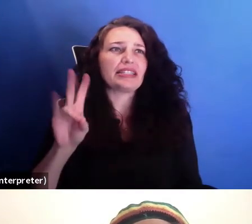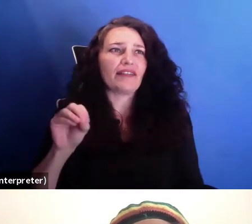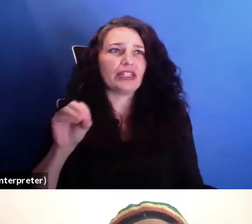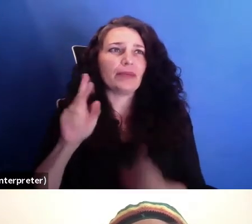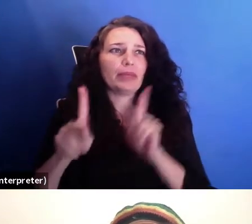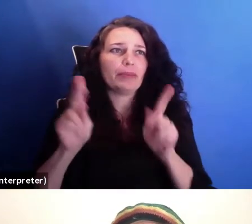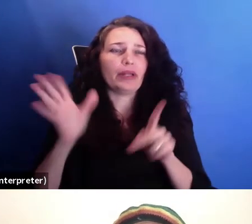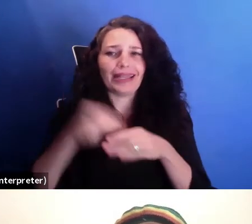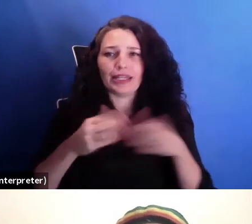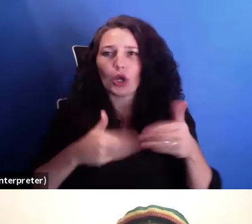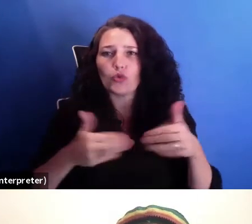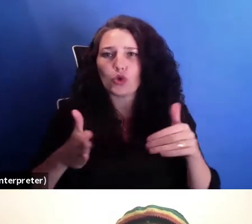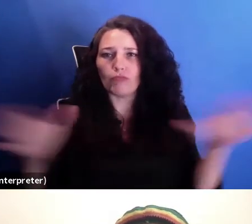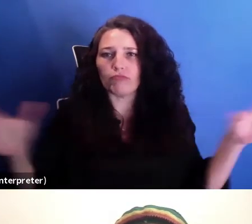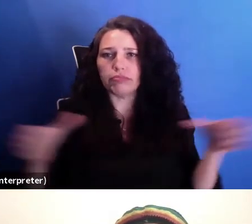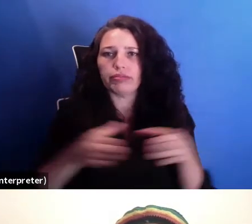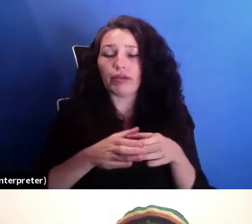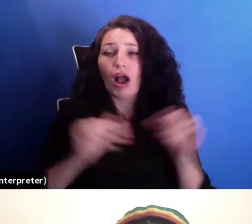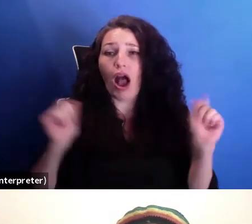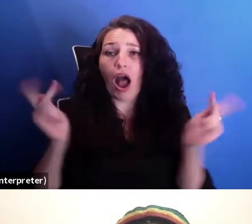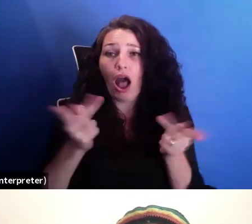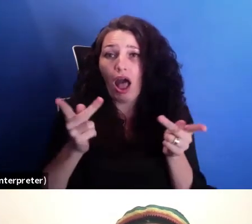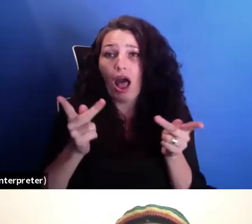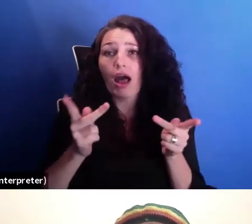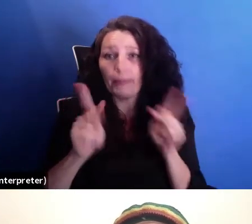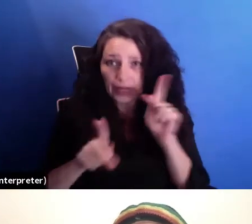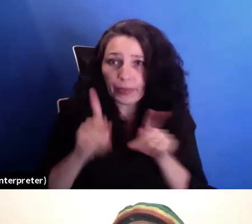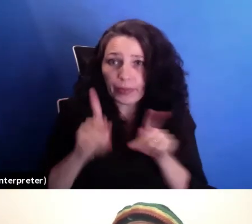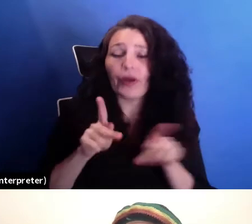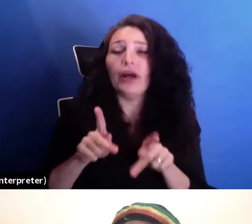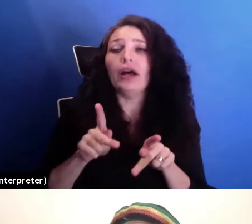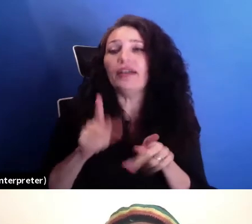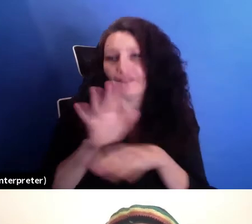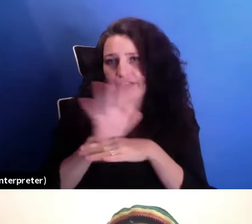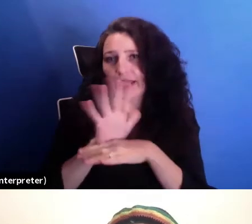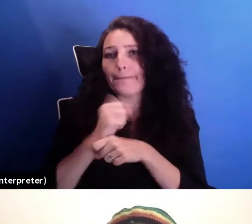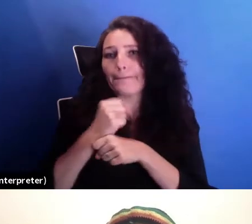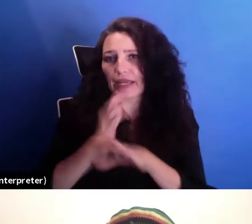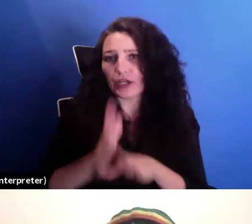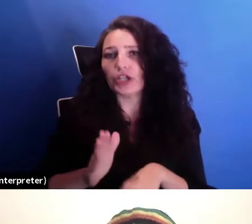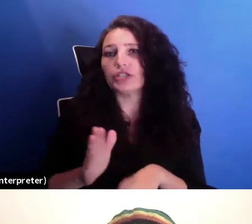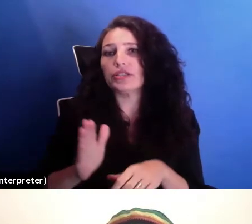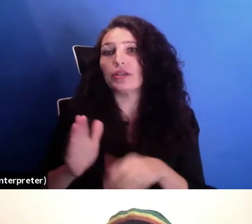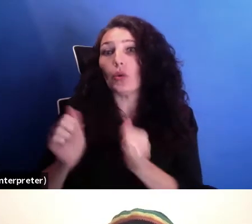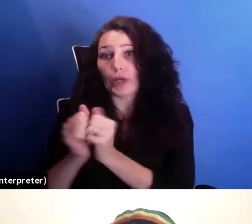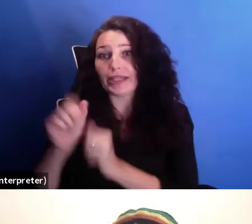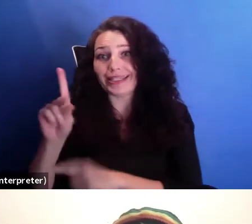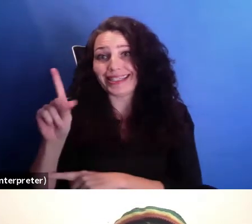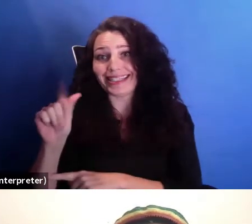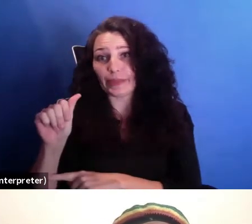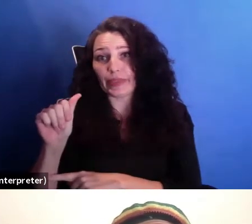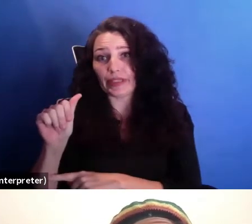and they were filmmakers with disabilities and our allies. And it was the first time a number of us had ever met each other.